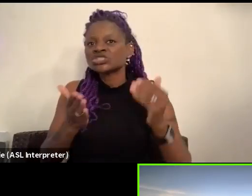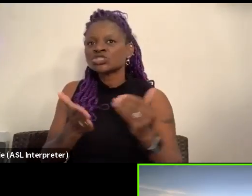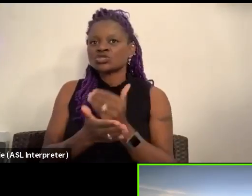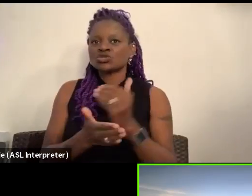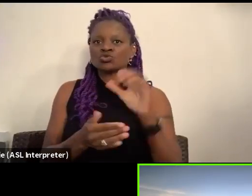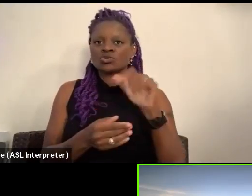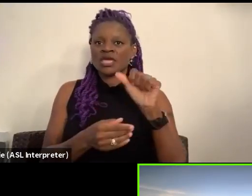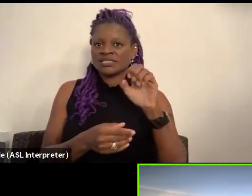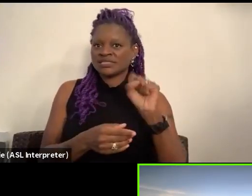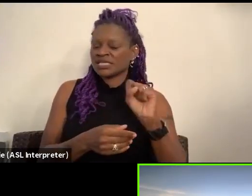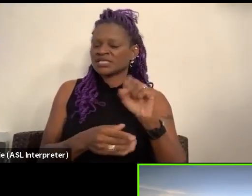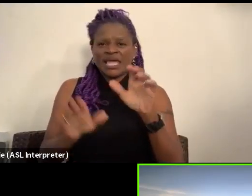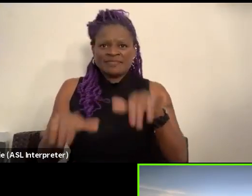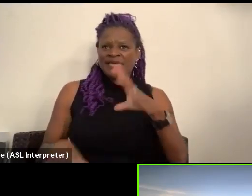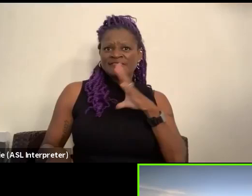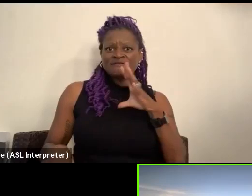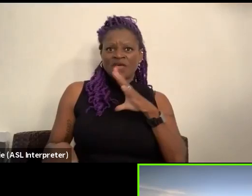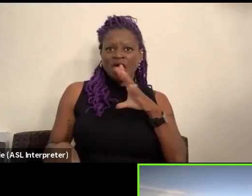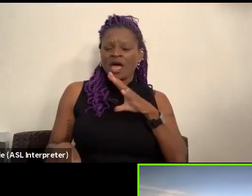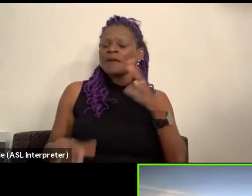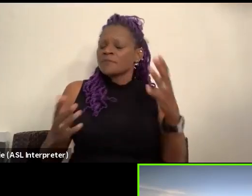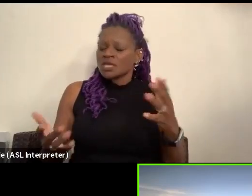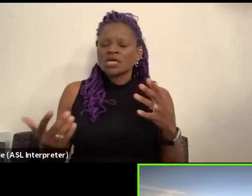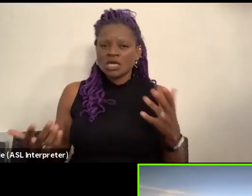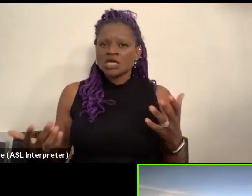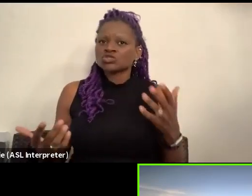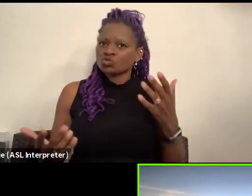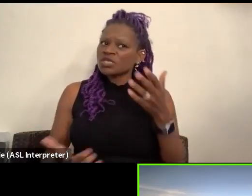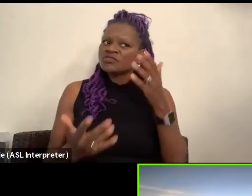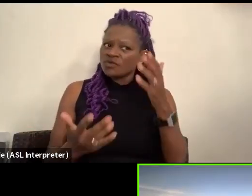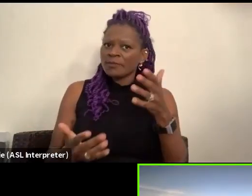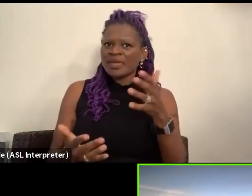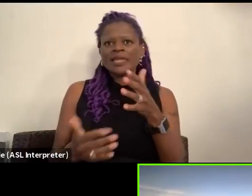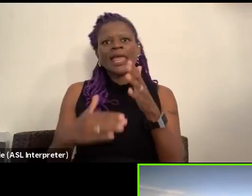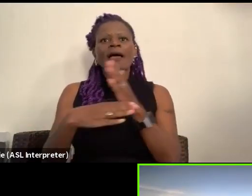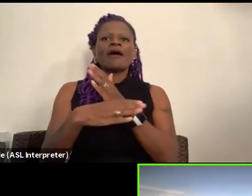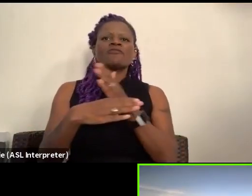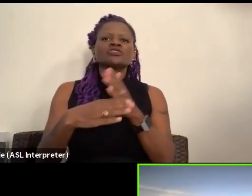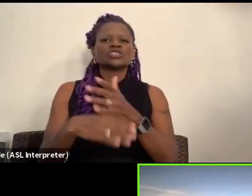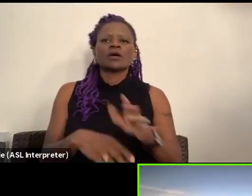So we'll likely immediately move into the orange tier on Wednesday.